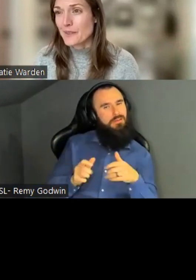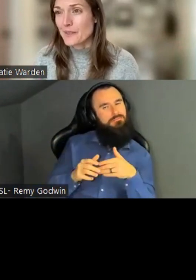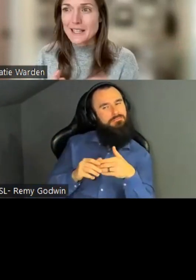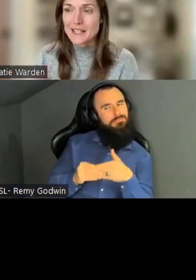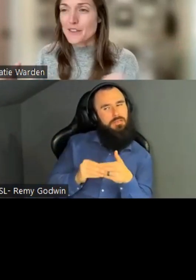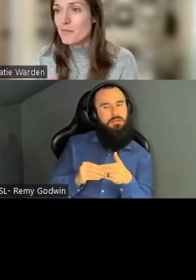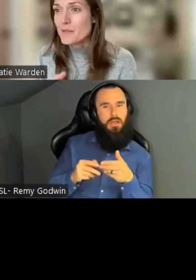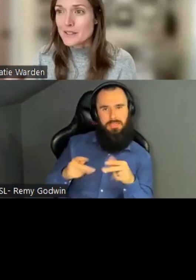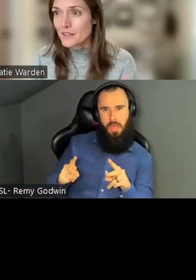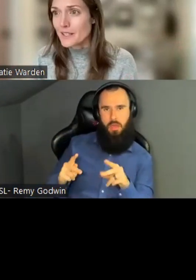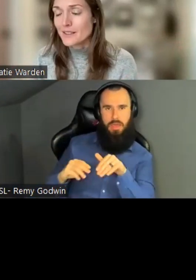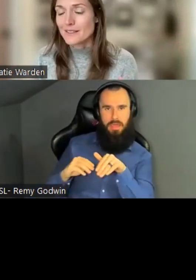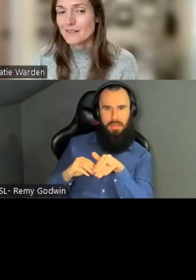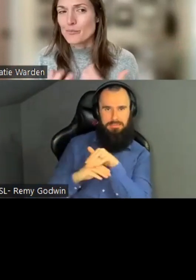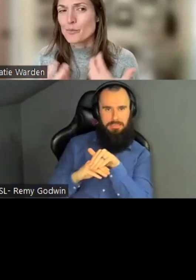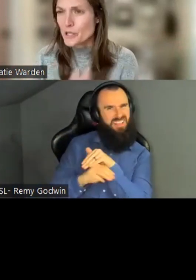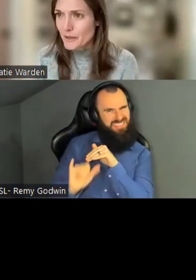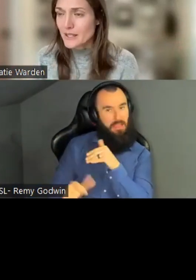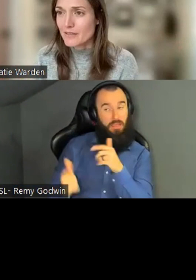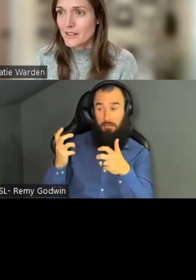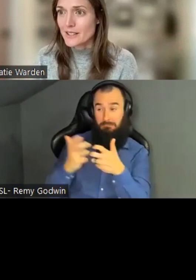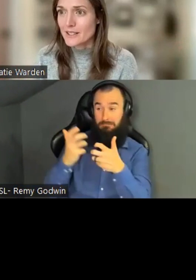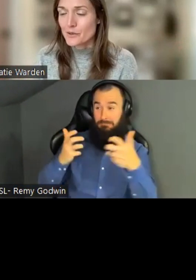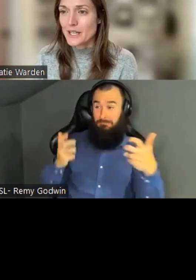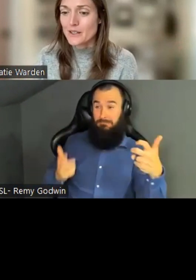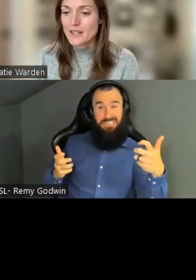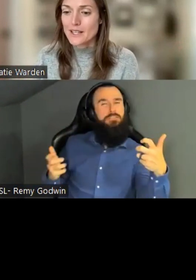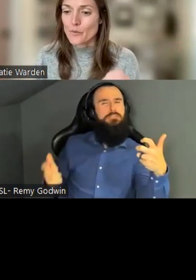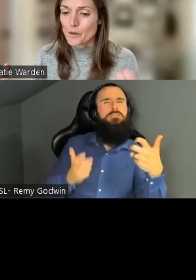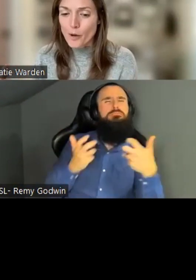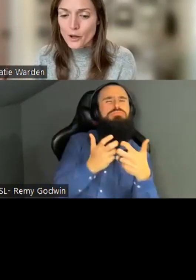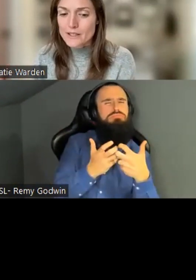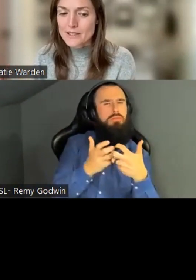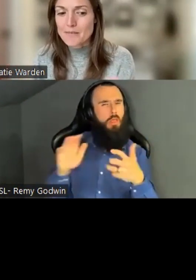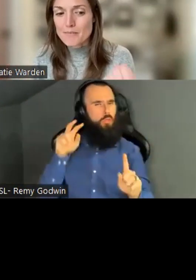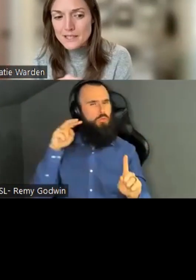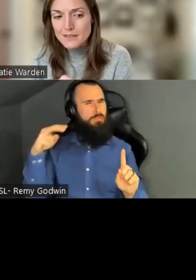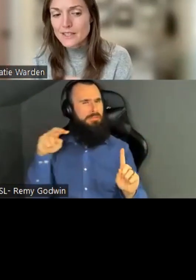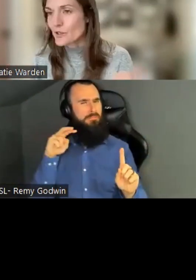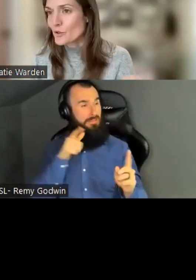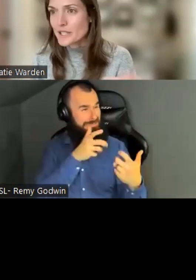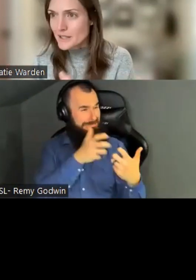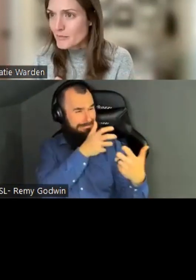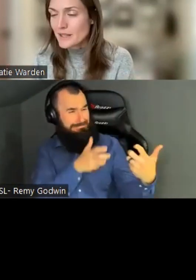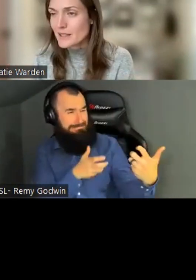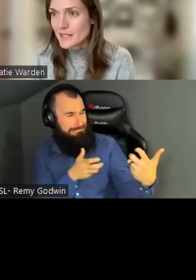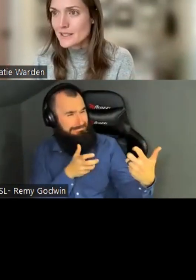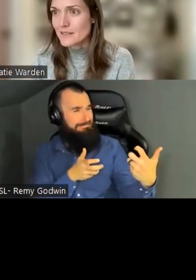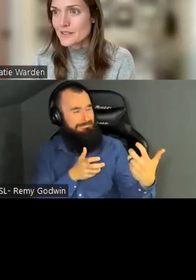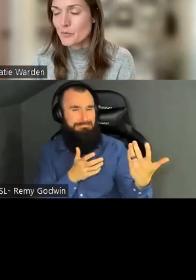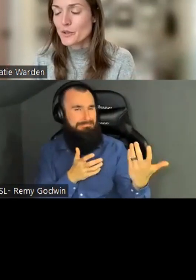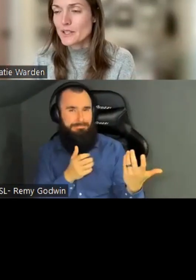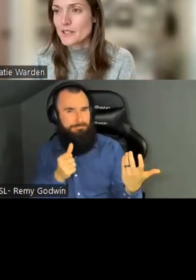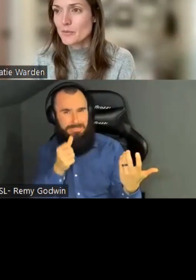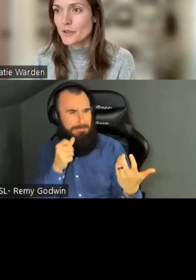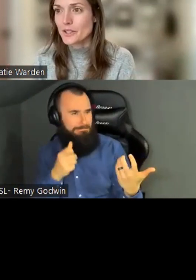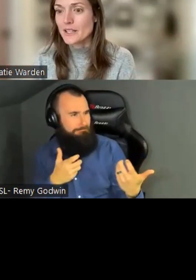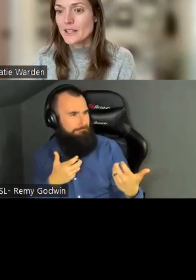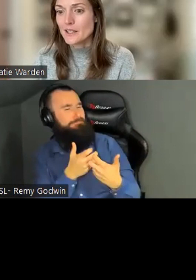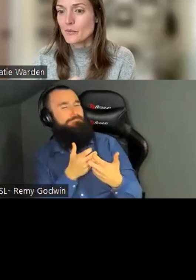That's kind of the misfit perspective on this, right? When a policy misfits or doesn't meet the needs of someone with a disability,